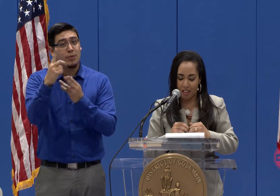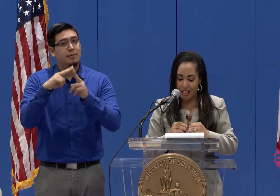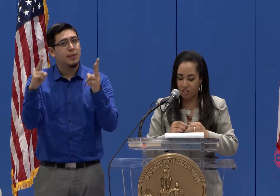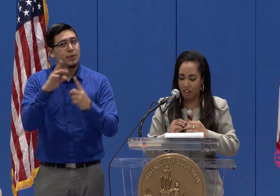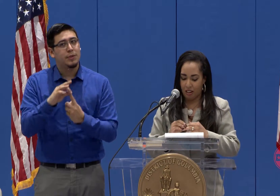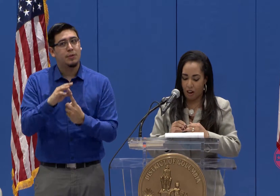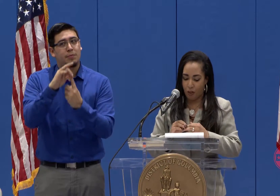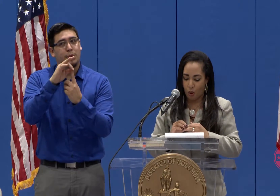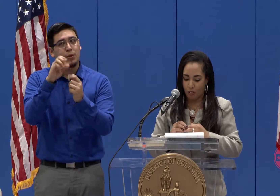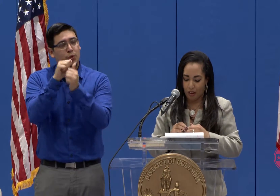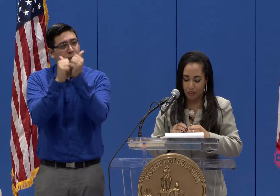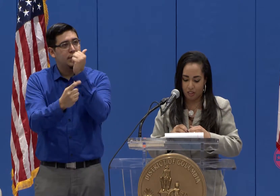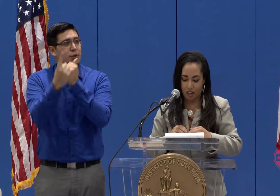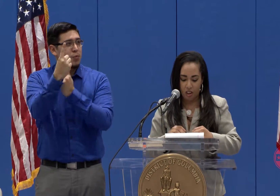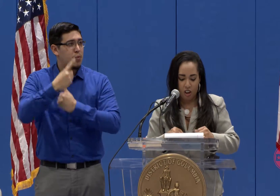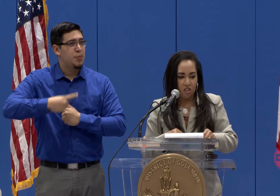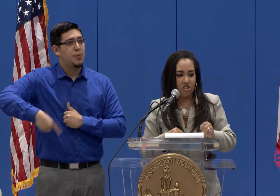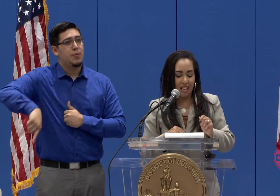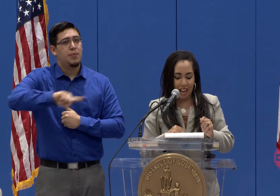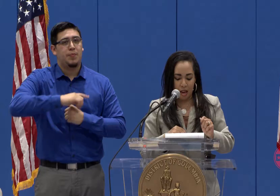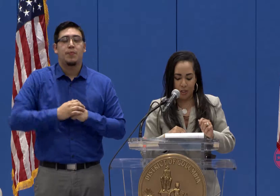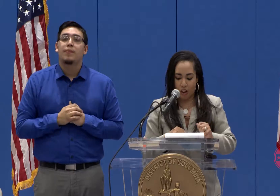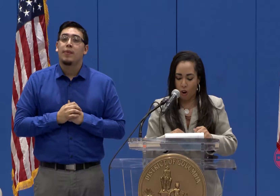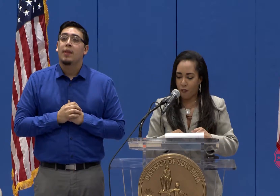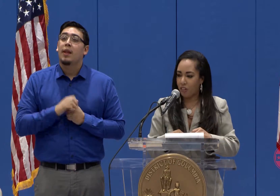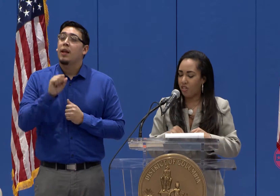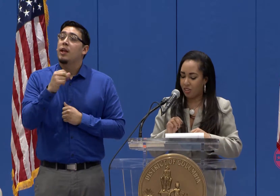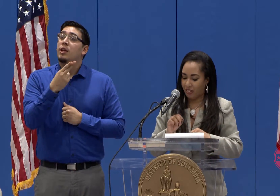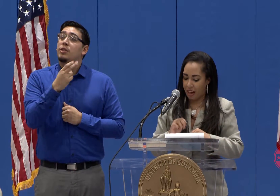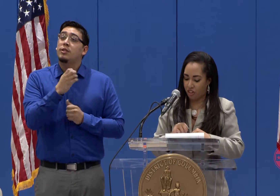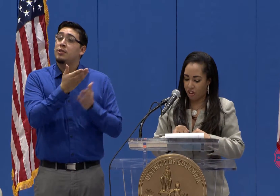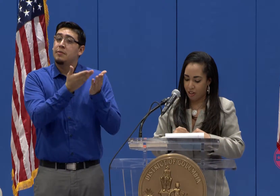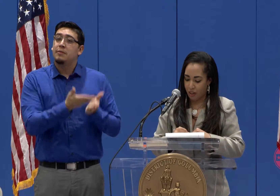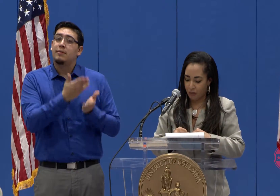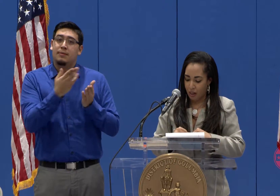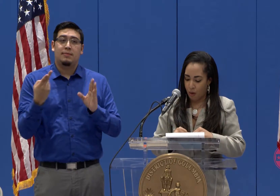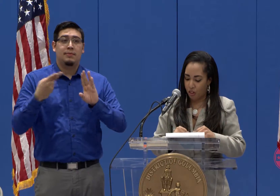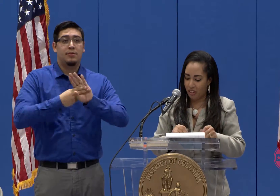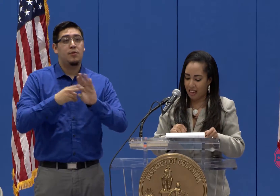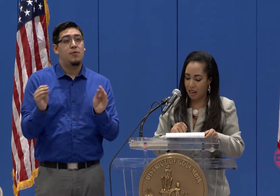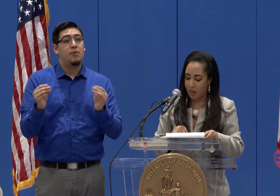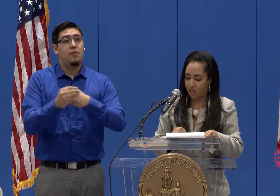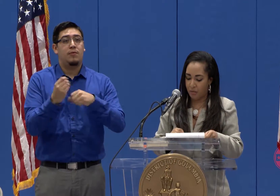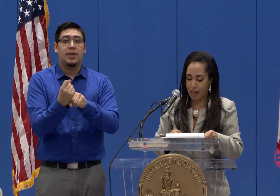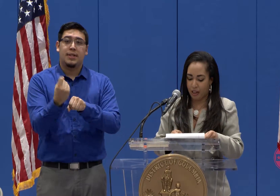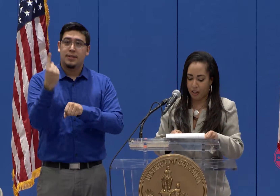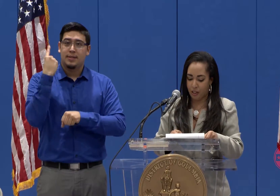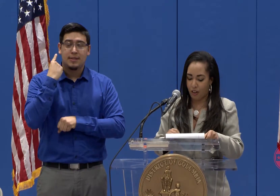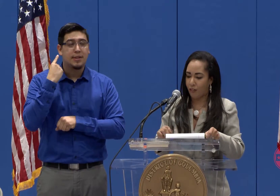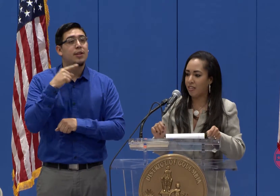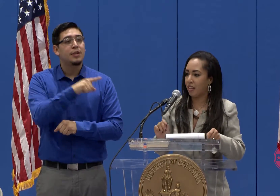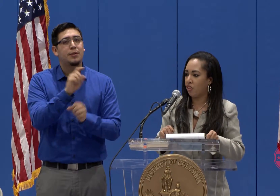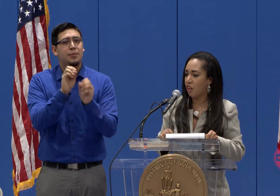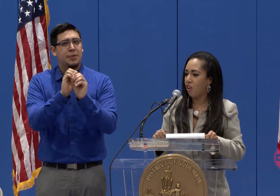TO EACH AND EVERY ONE OF US. SHE CAME INTO OFFICE JUST LAST YEAR, AND WHEN SHE CAME IN SHE MADE IT CLEAR THAT RESIDENTS